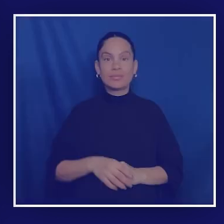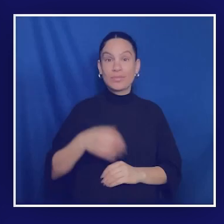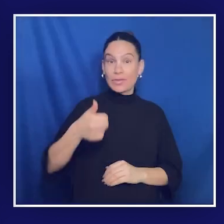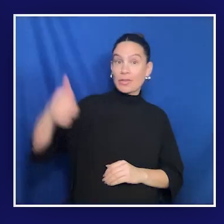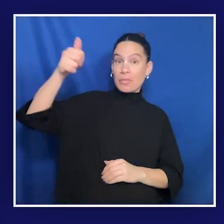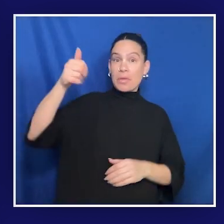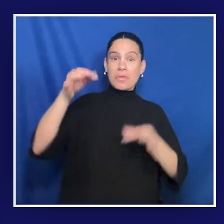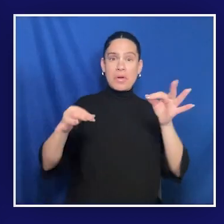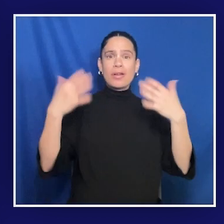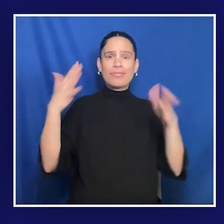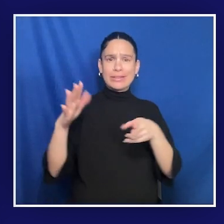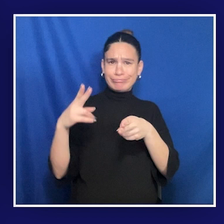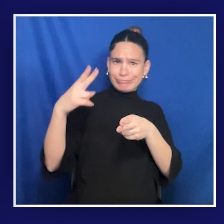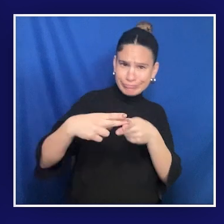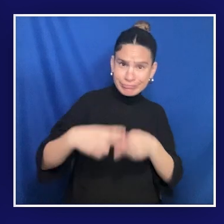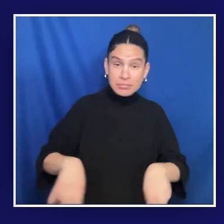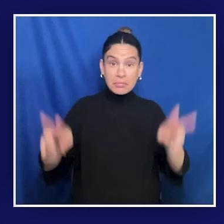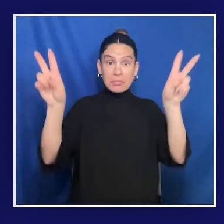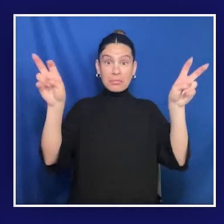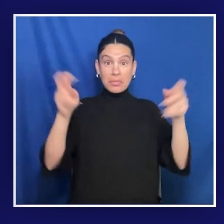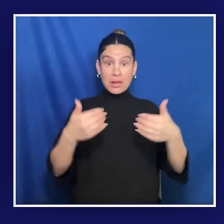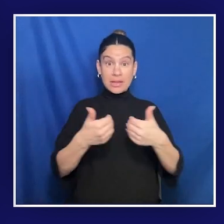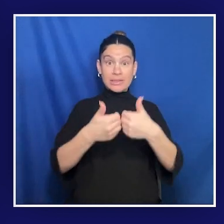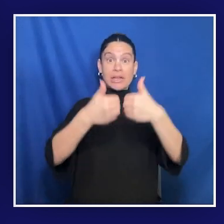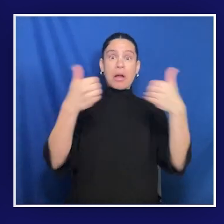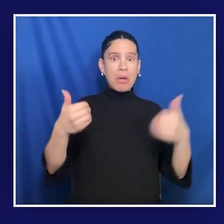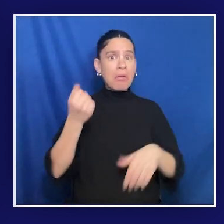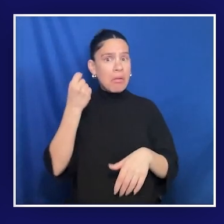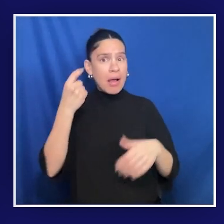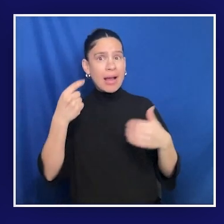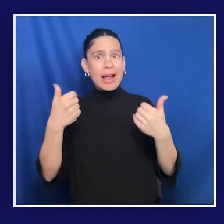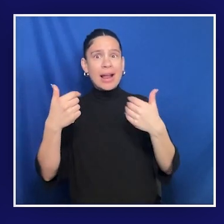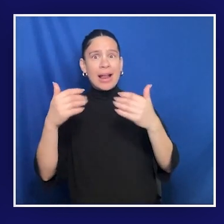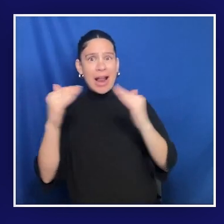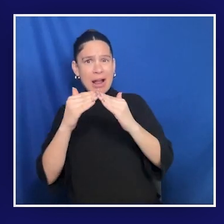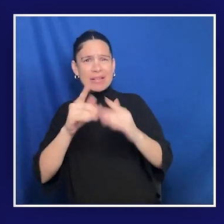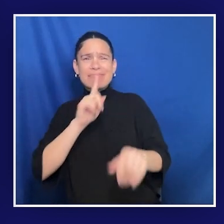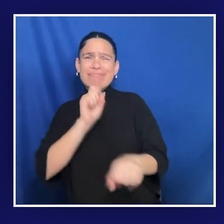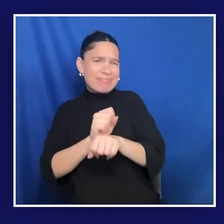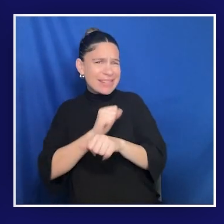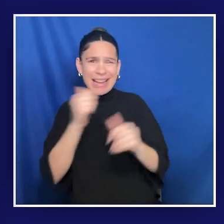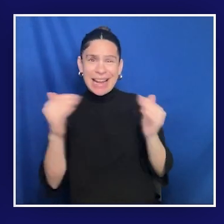We have a Supreme Court ruling that says that separate but equal is inherently unequal, and these places are inherently unequal.